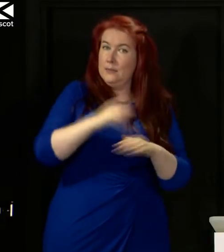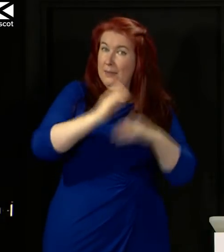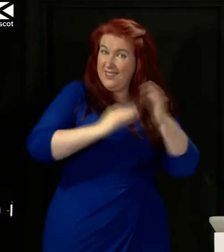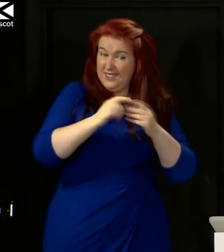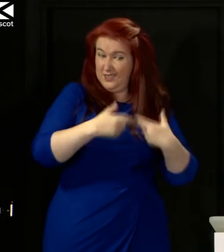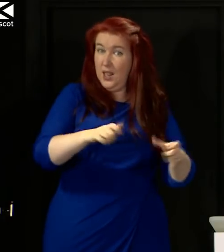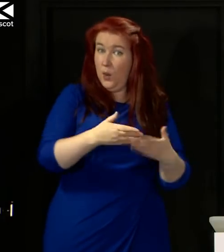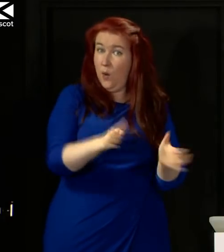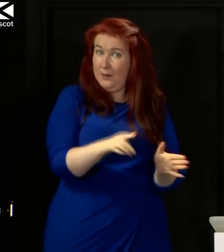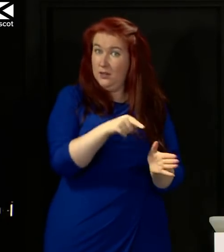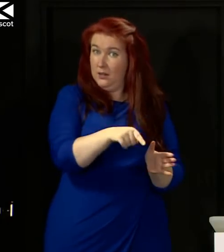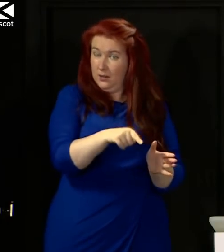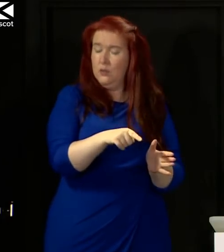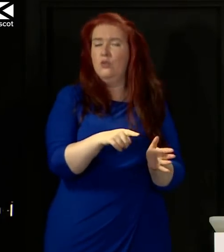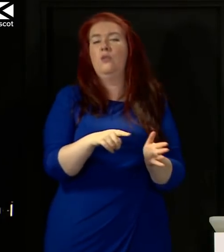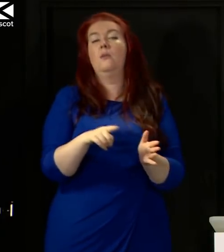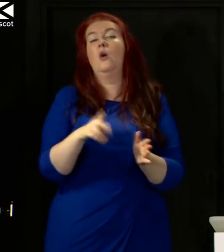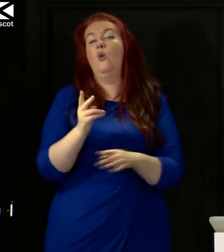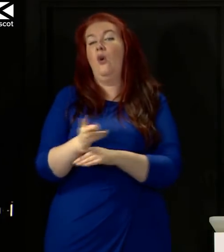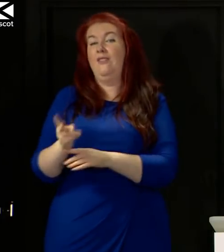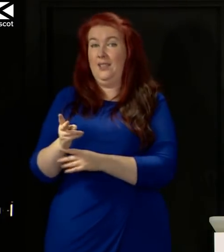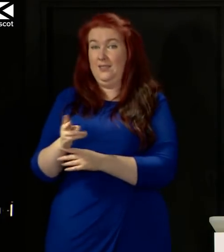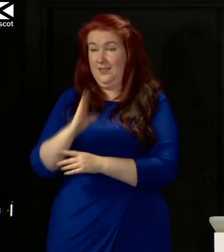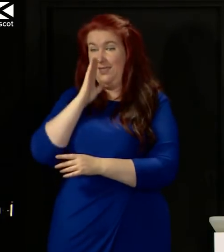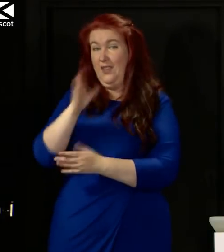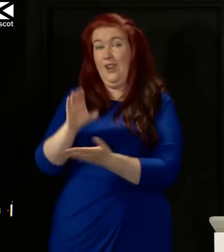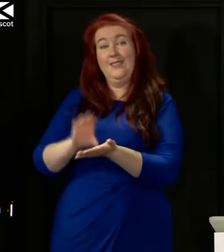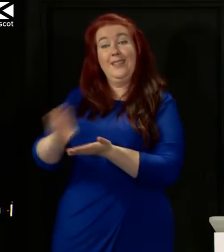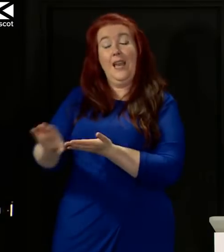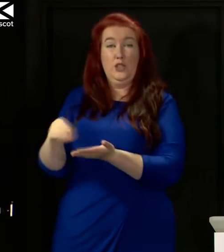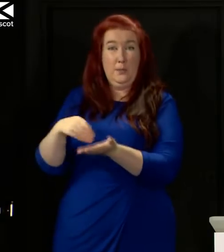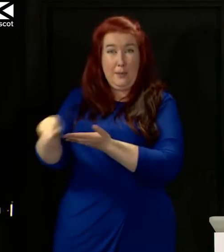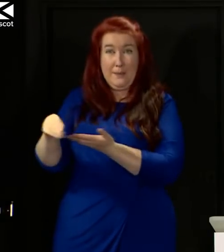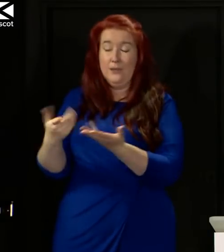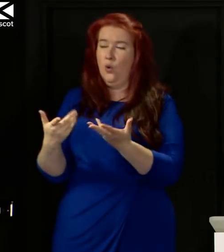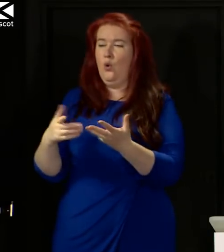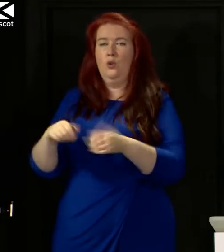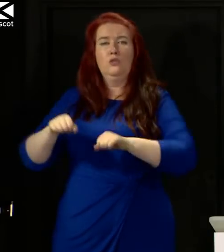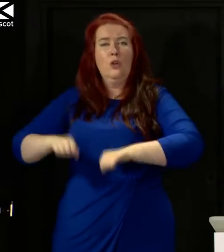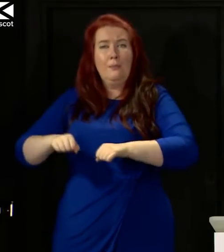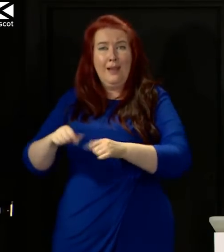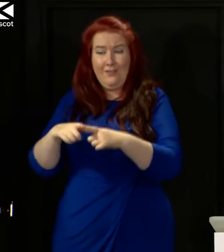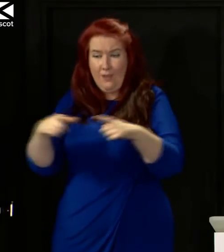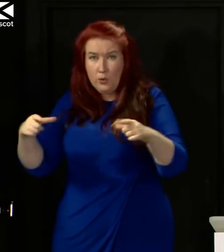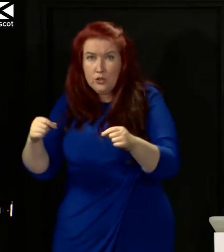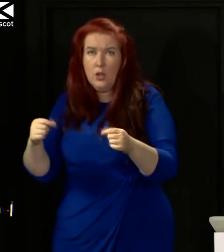or more often through direct cash payments, supermarket vouchers, or the direct supply